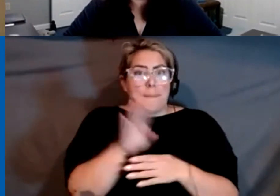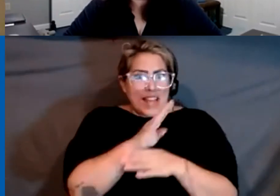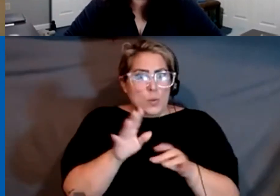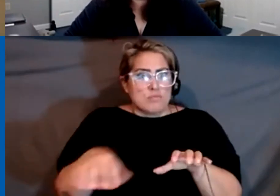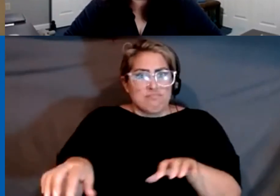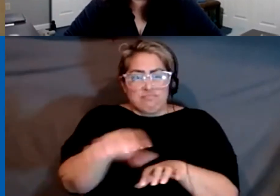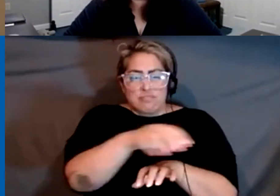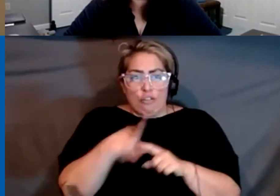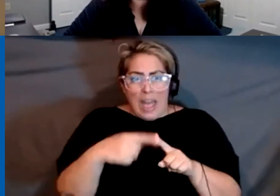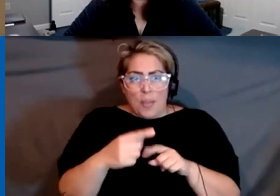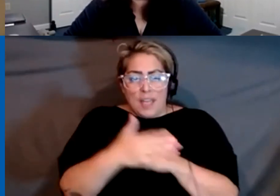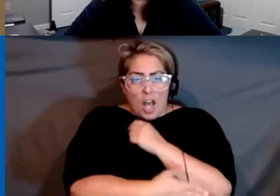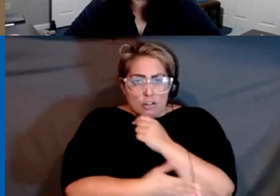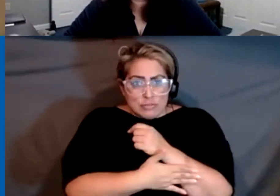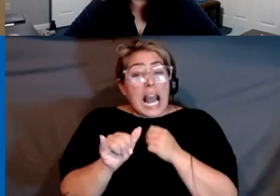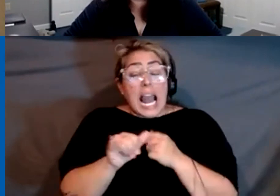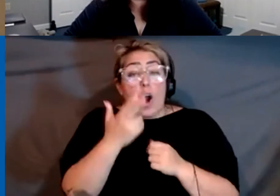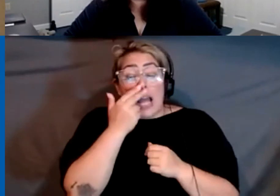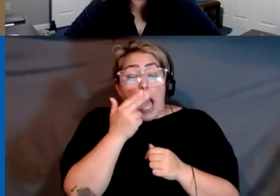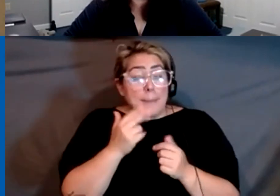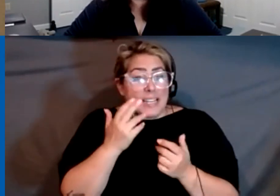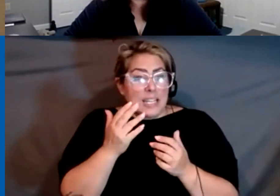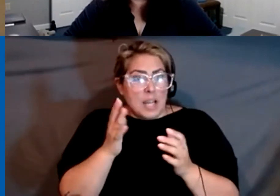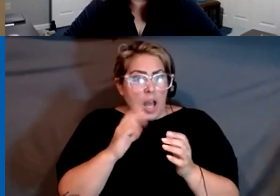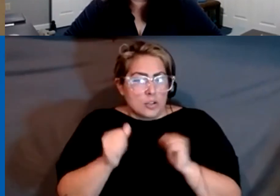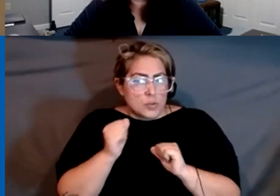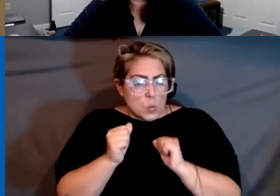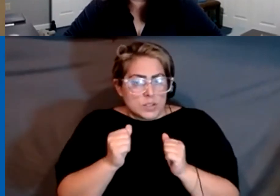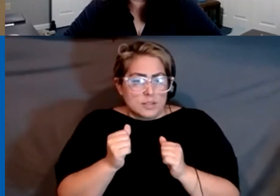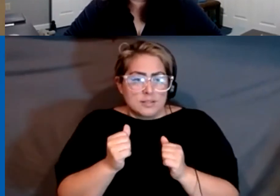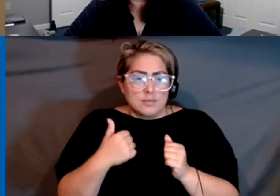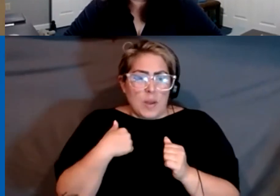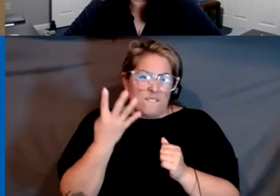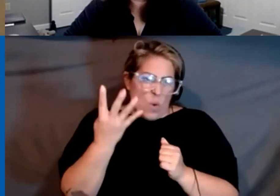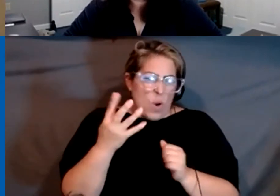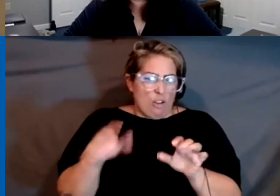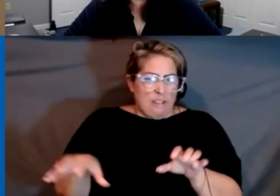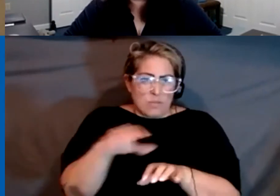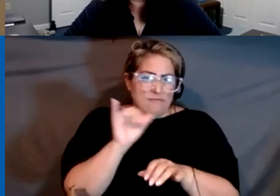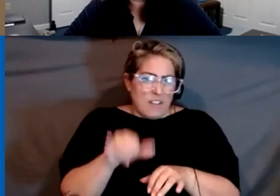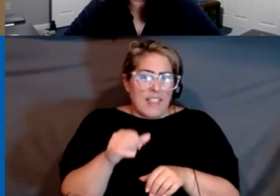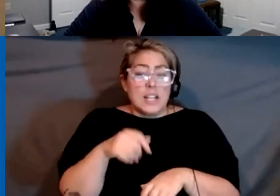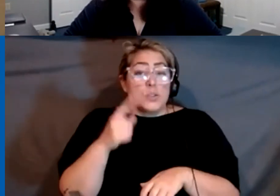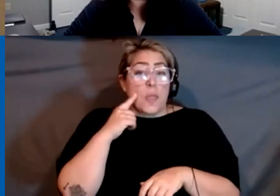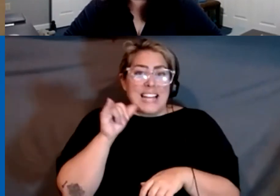promoters who are going into both for-profit and nonprofit spaces. That is mostly where our constituency